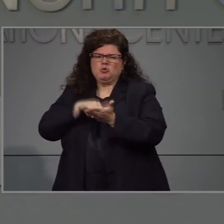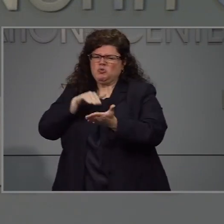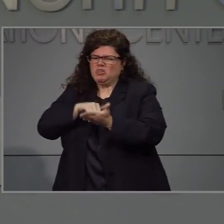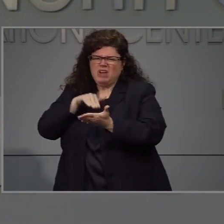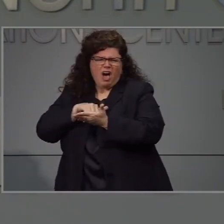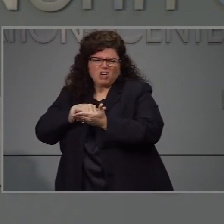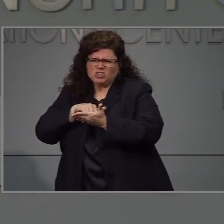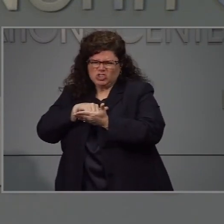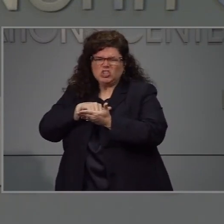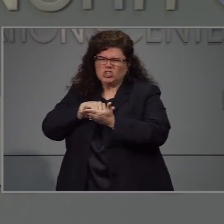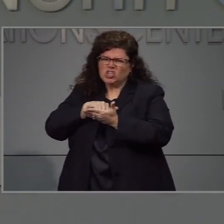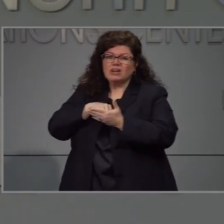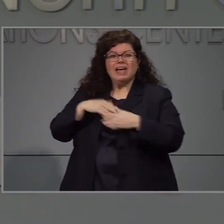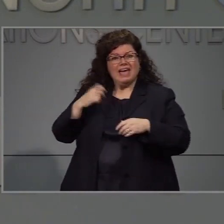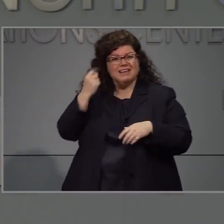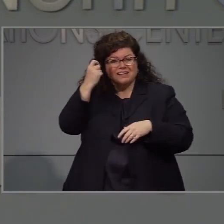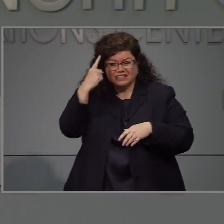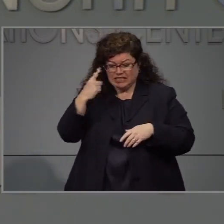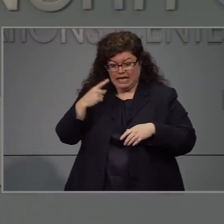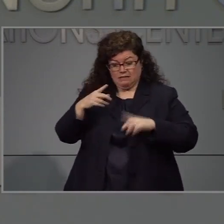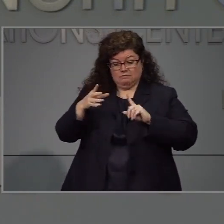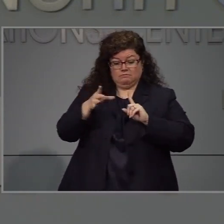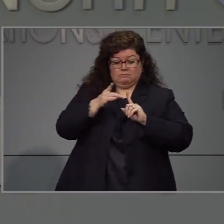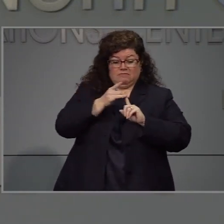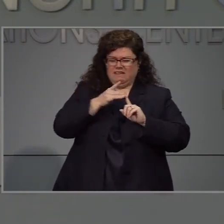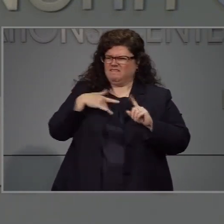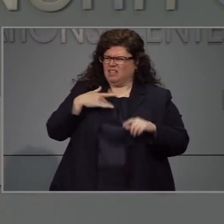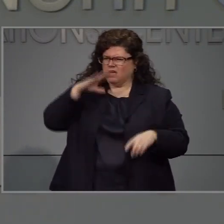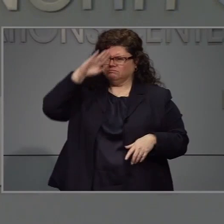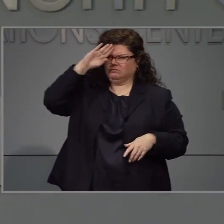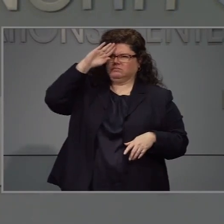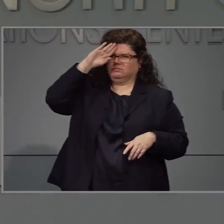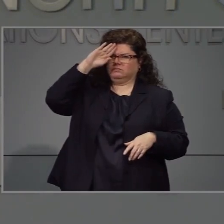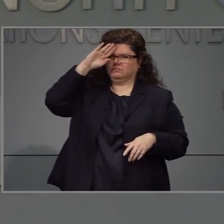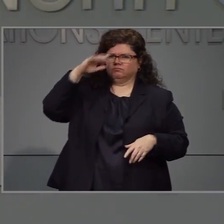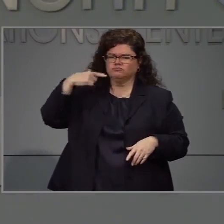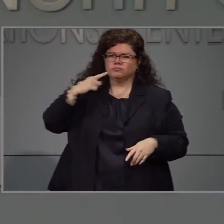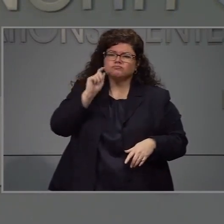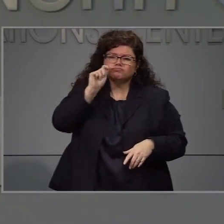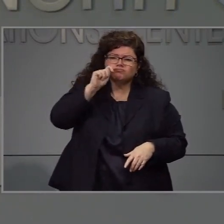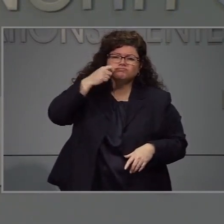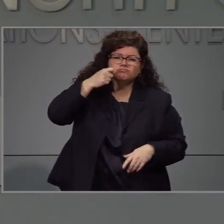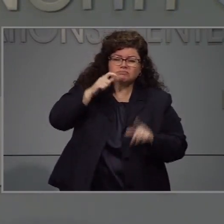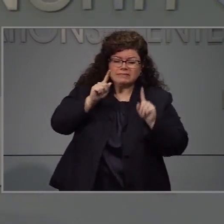CAN MANIFEST IF THEY MET ALL AFTER INFECTION. ANOTHER COUPLE DAYS FOR PEOPLE TO SEEK MEDICAL